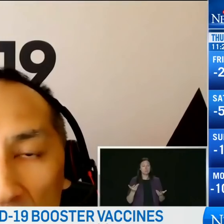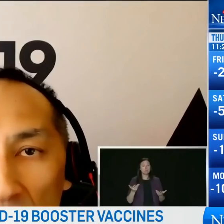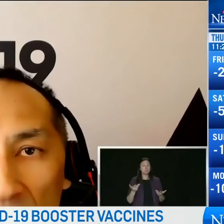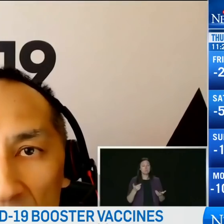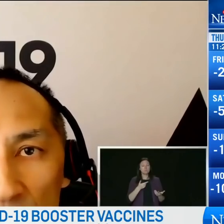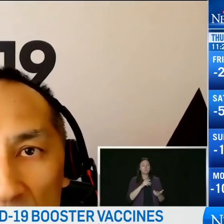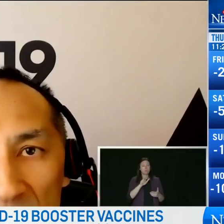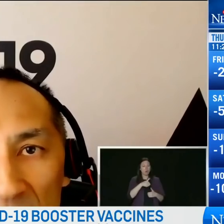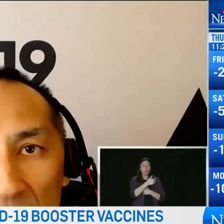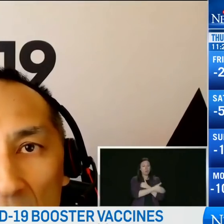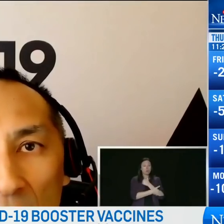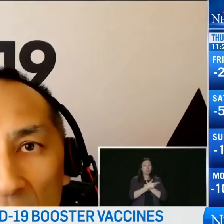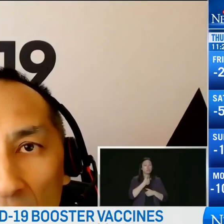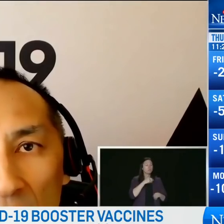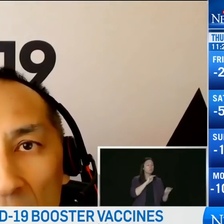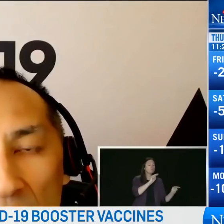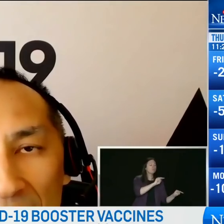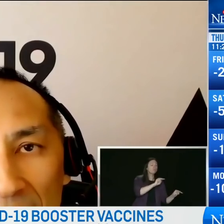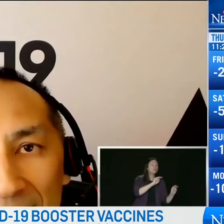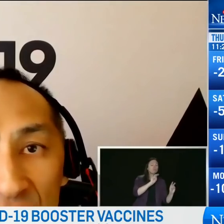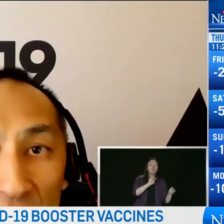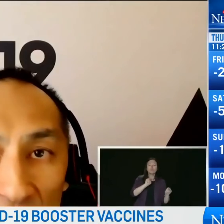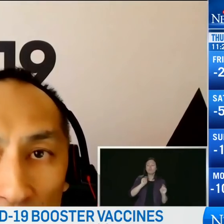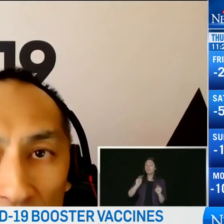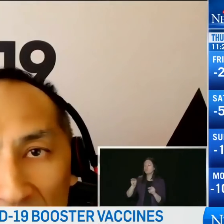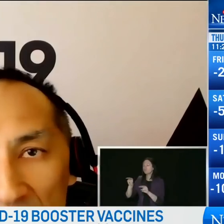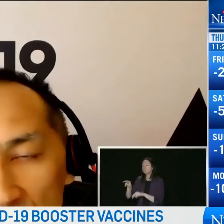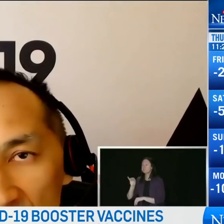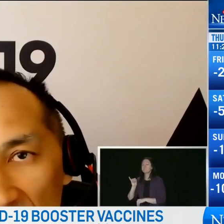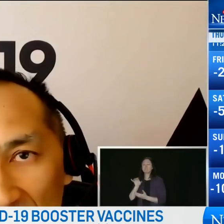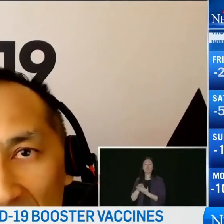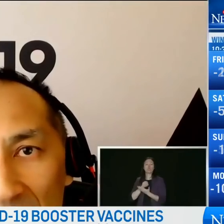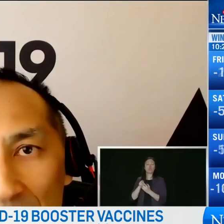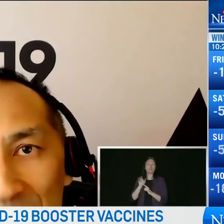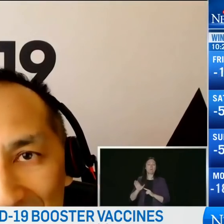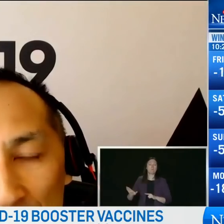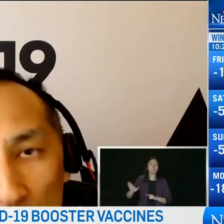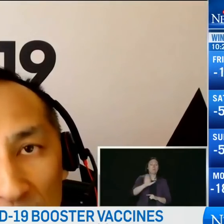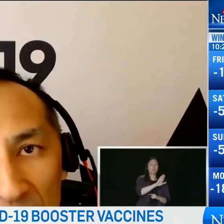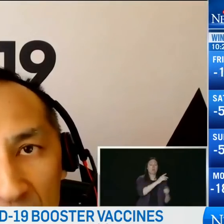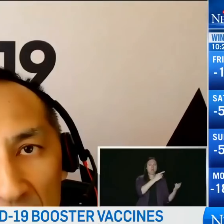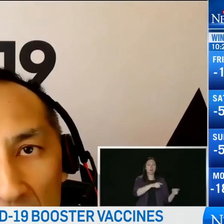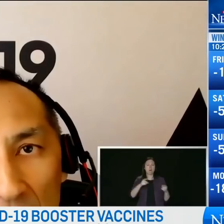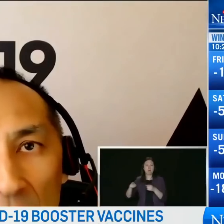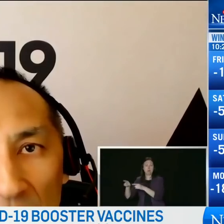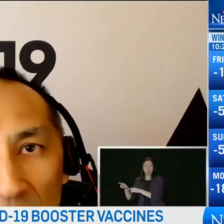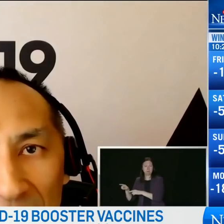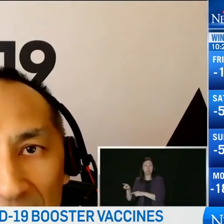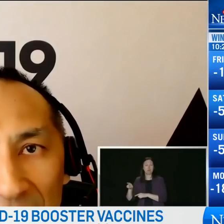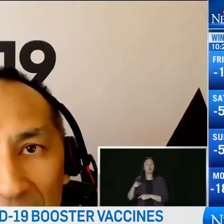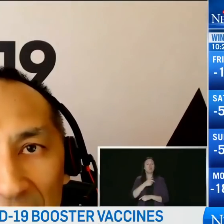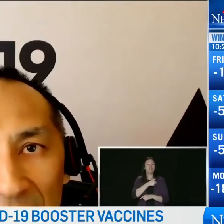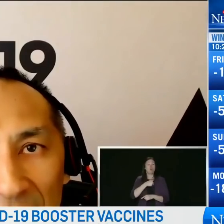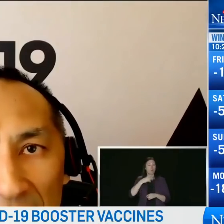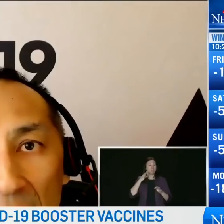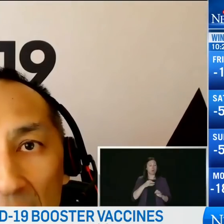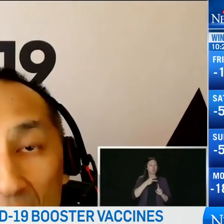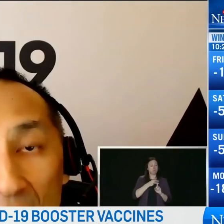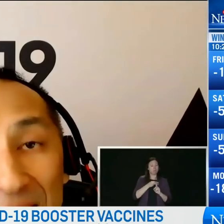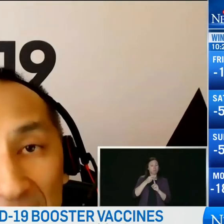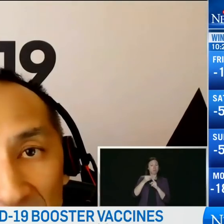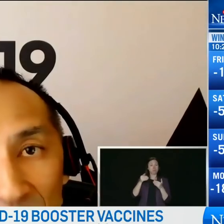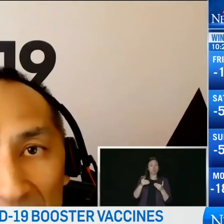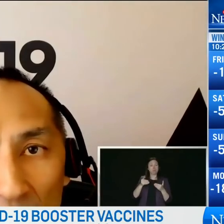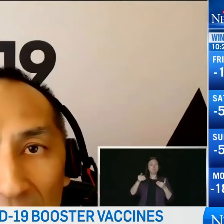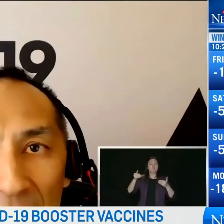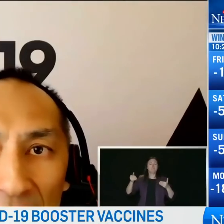THAT WE WERE ABLE TO LEARN IN